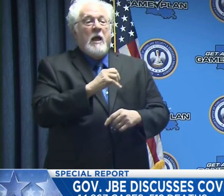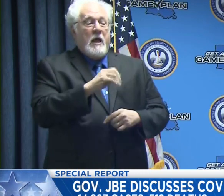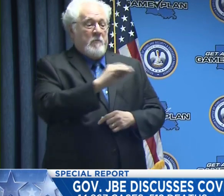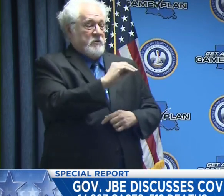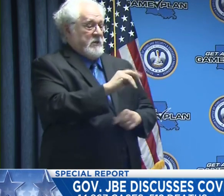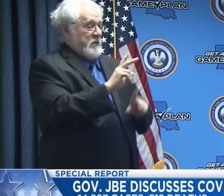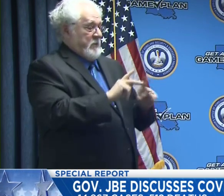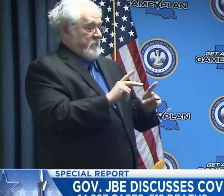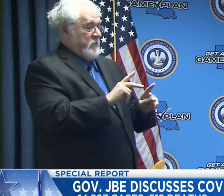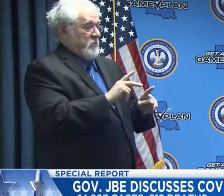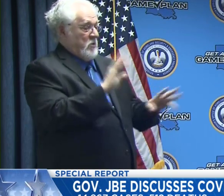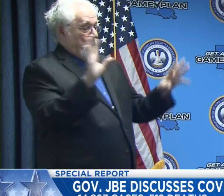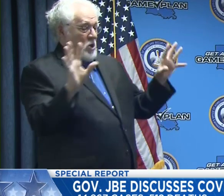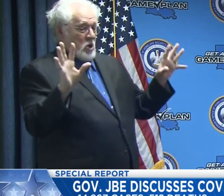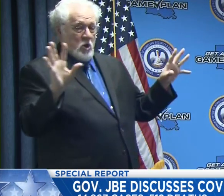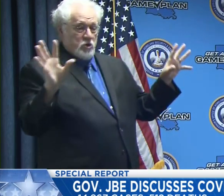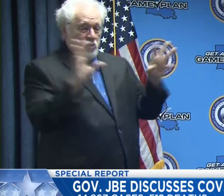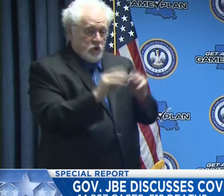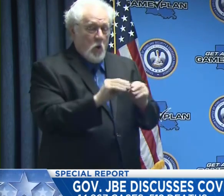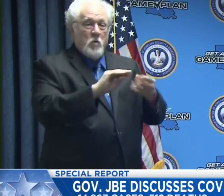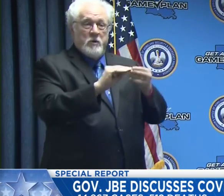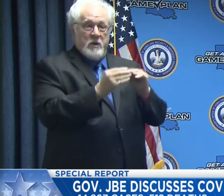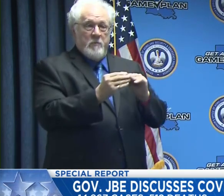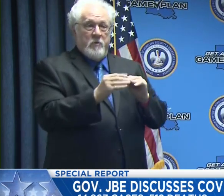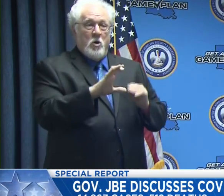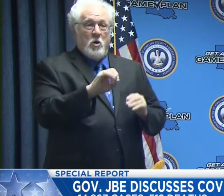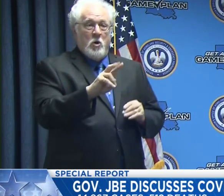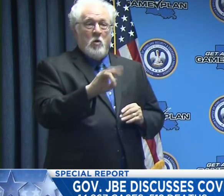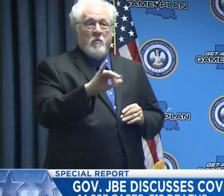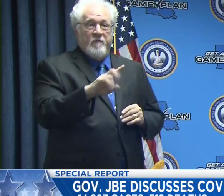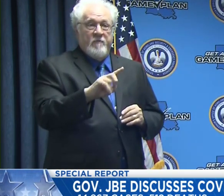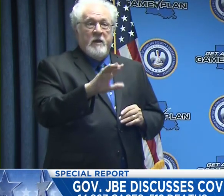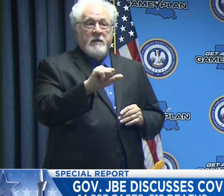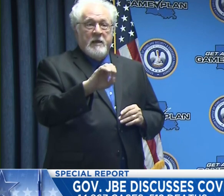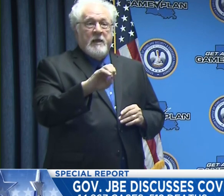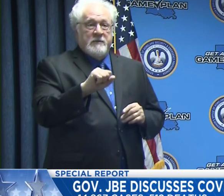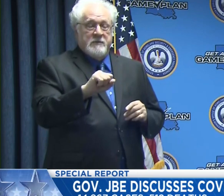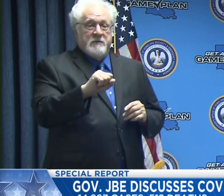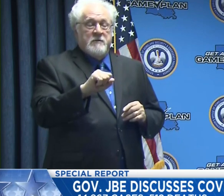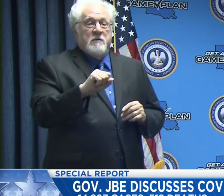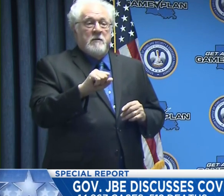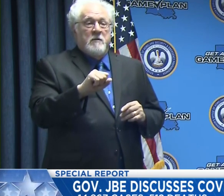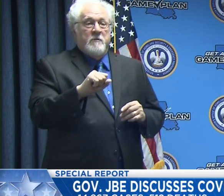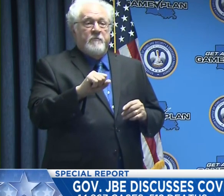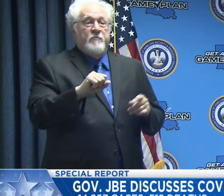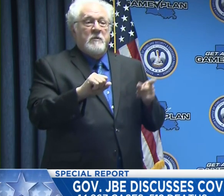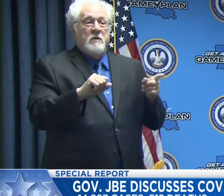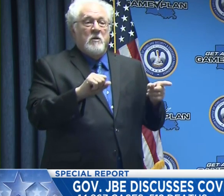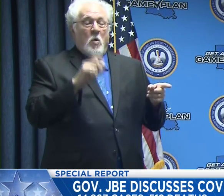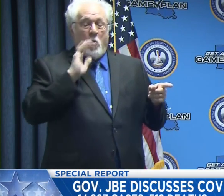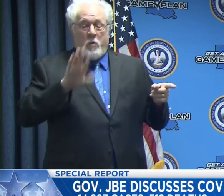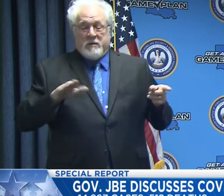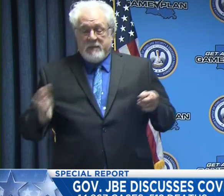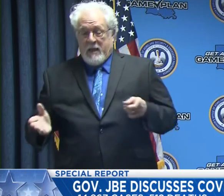TO BE TESTED WE KNOW THE PERSONAL OF PEOPLE WHO SHOULD BE SO SICK PRESENT TO A HOSPITAL, A